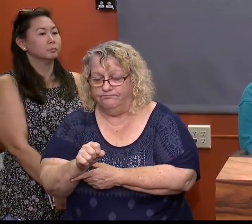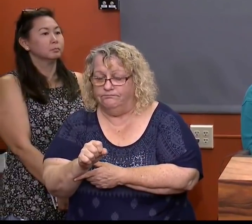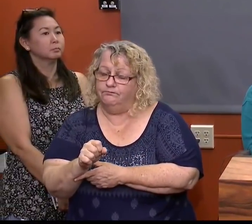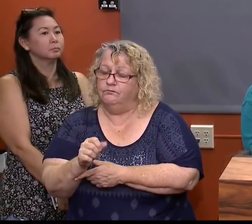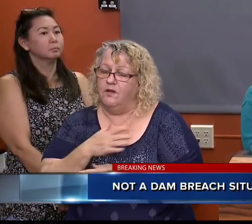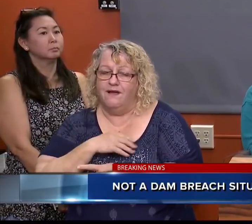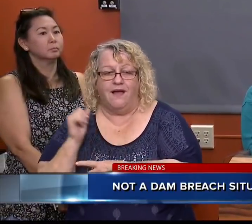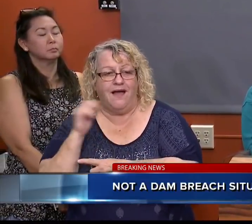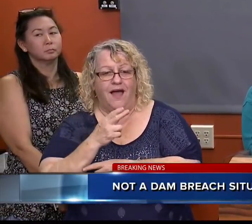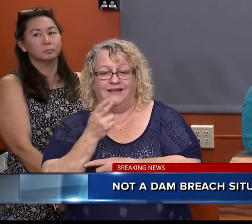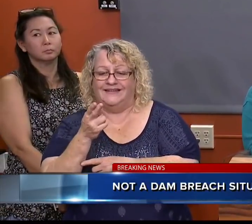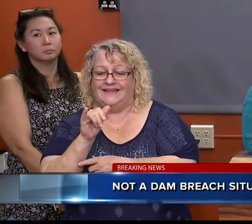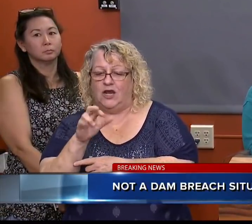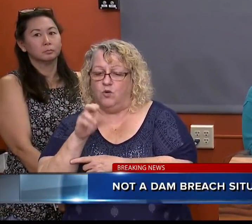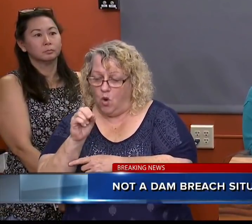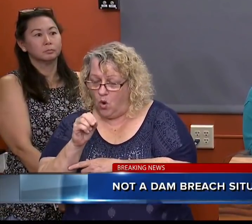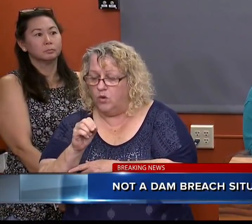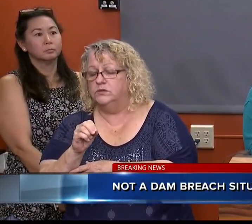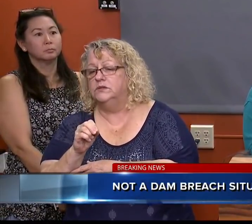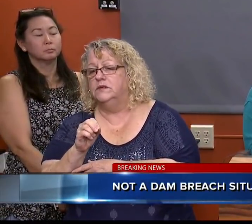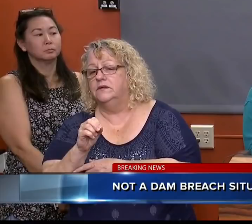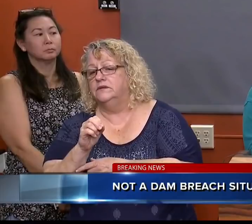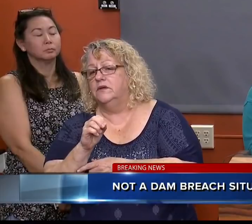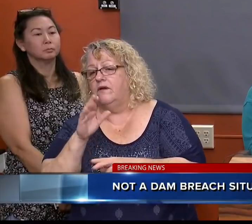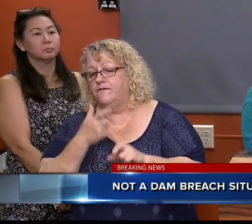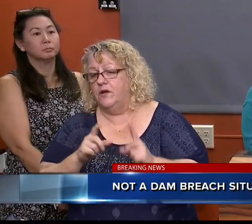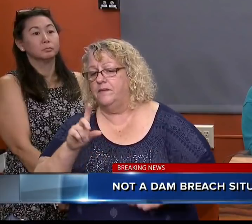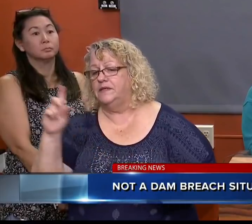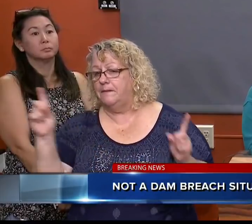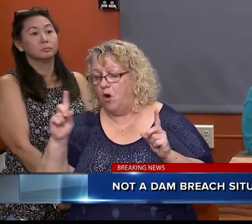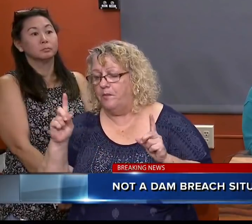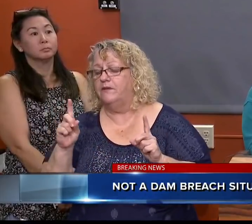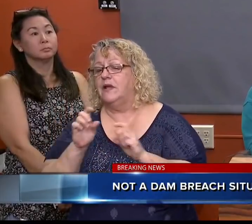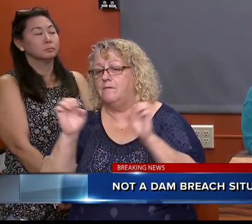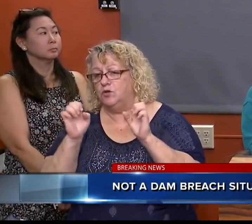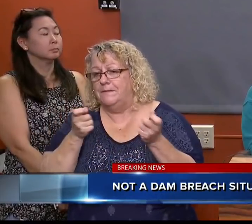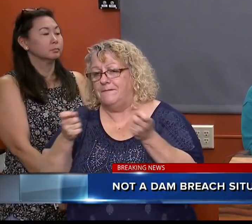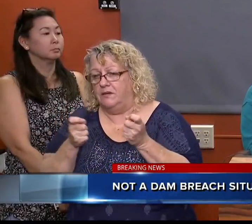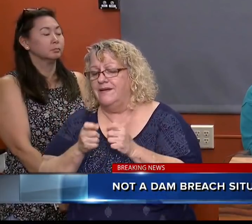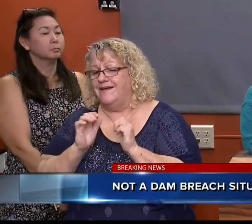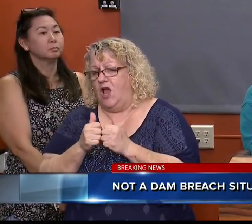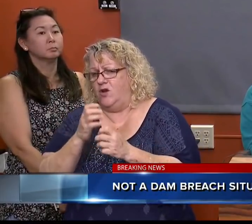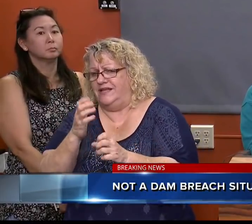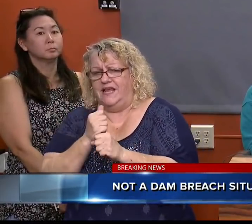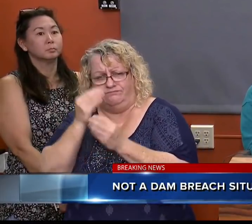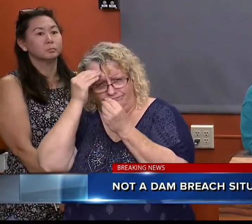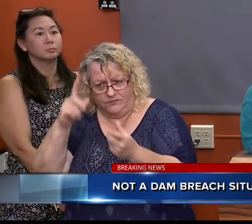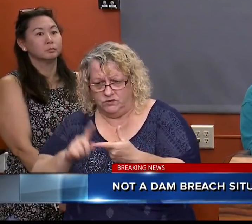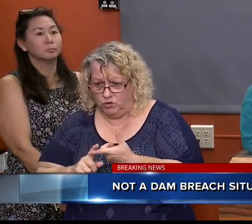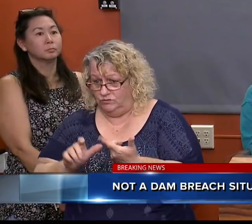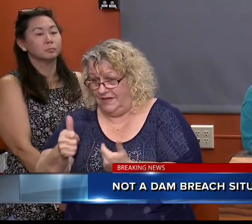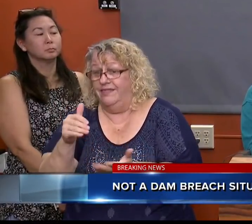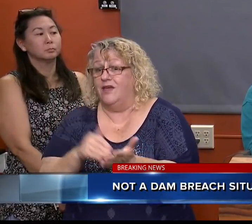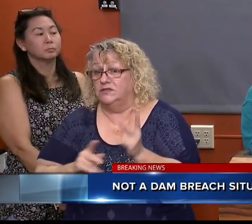I THINK THOSE ARE SOME OF THE CHALLENGES AND MAYBE ASK HERO TO ASSIST HERE FROM